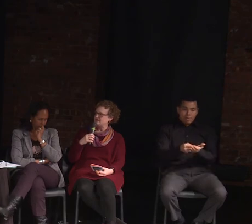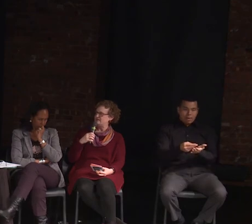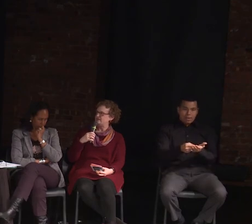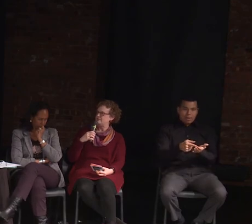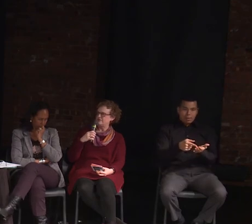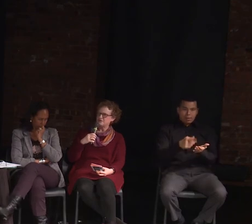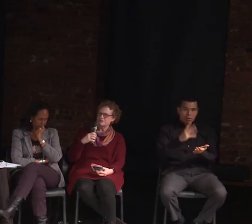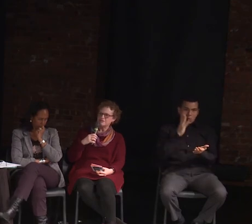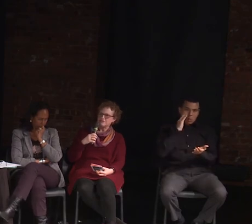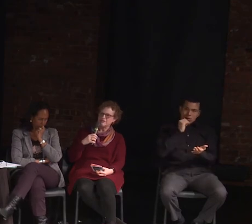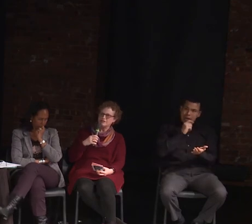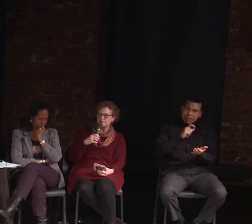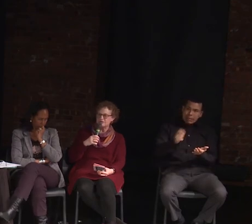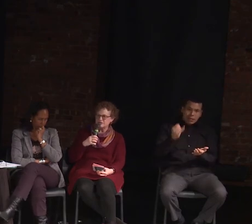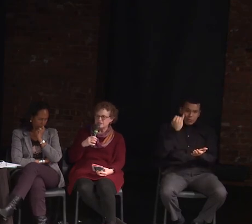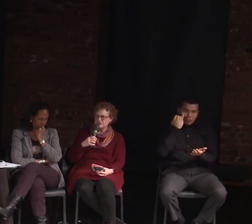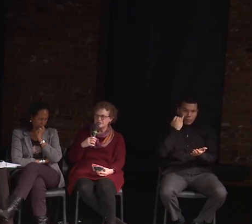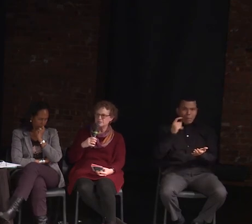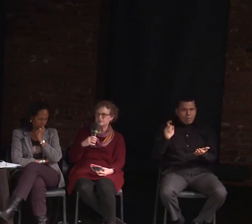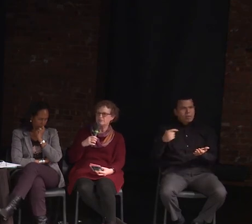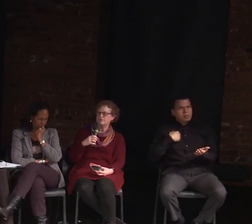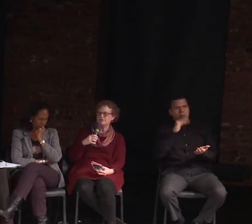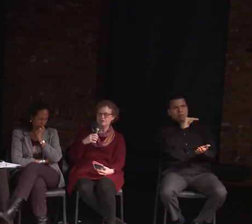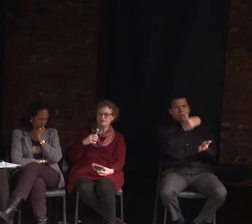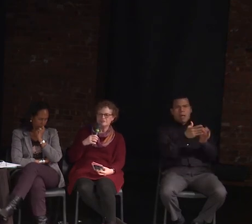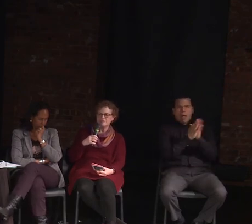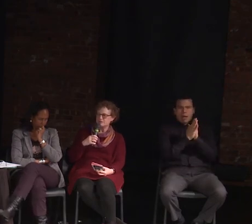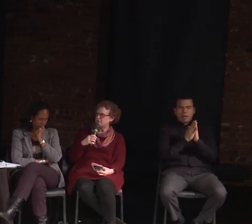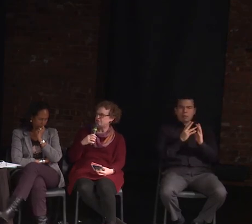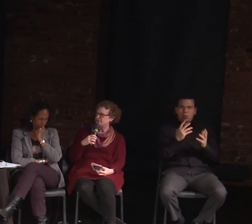I think that funders are learning that capitalization is more important than underfunded project